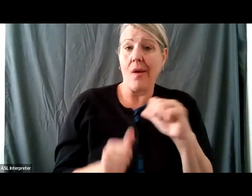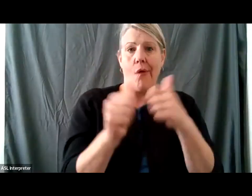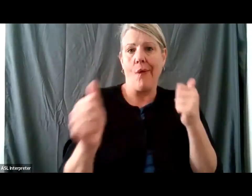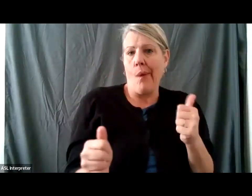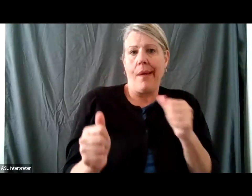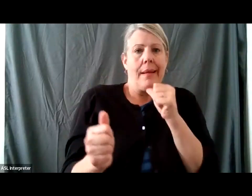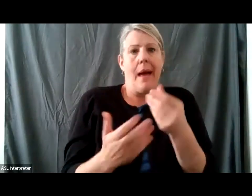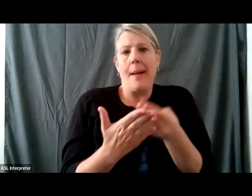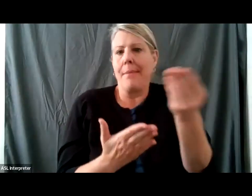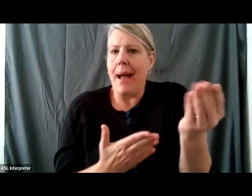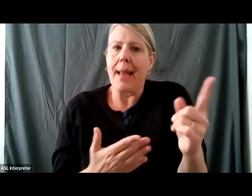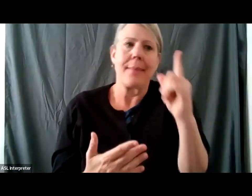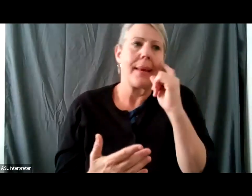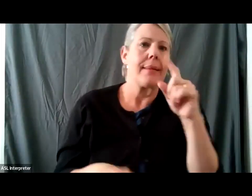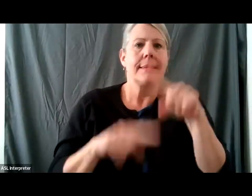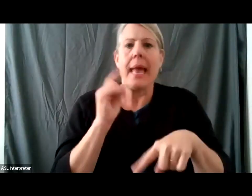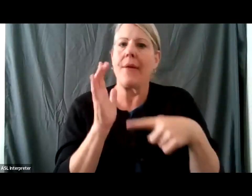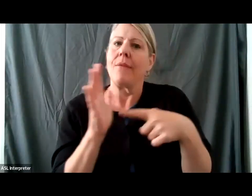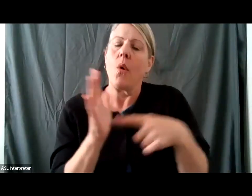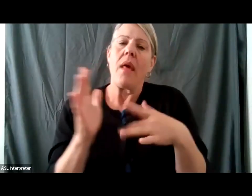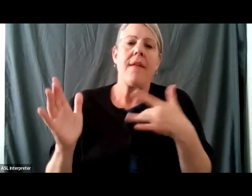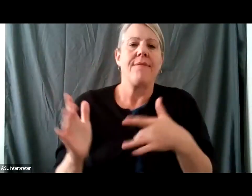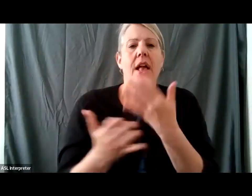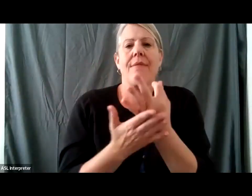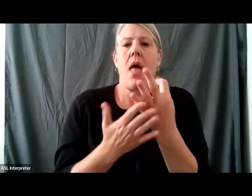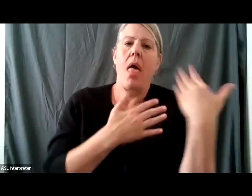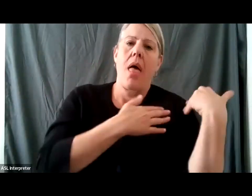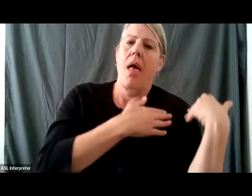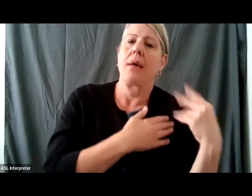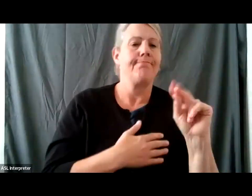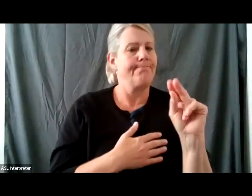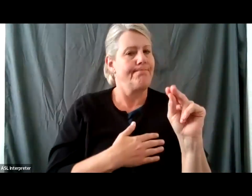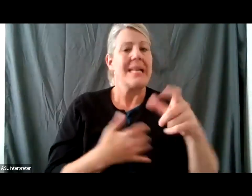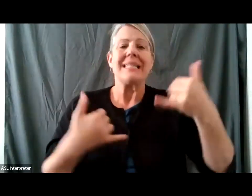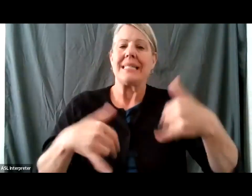undue burden or something along those lines, they must still provide, you know, an accessible